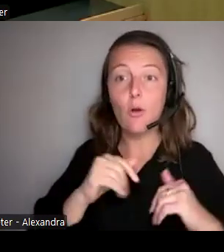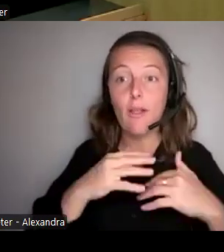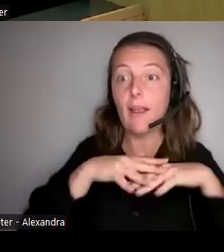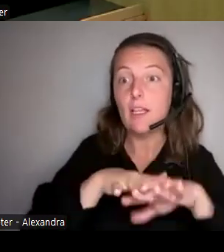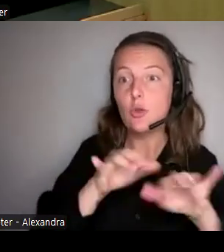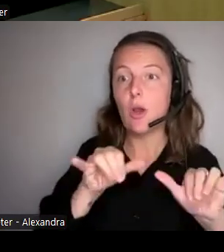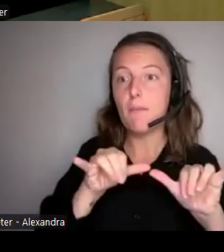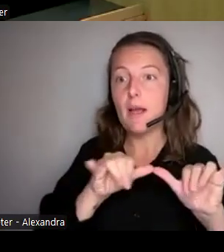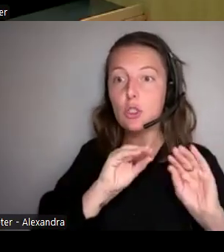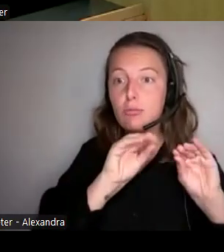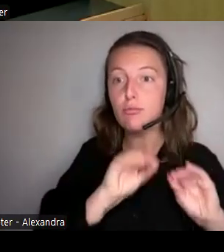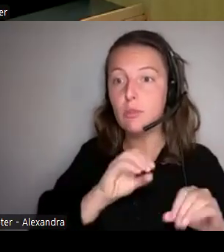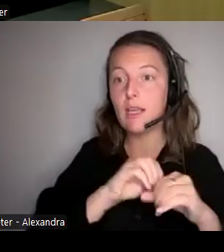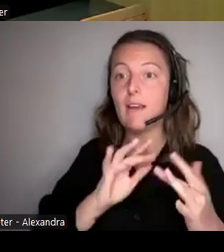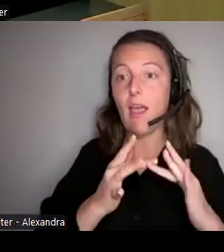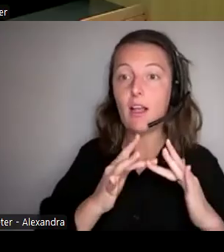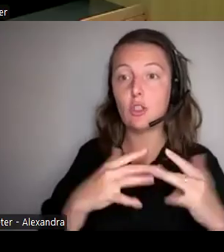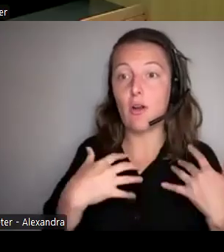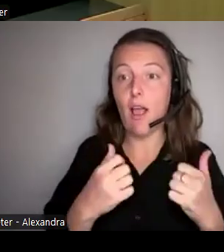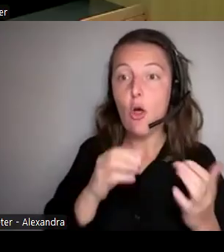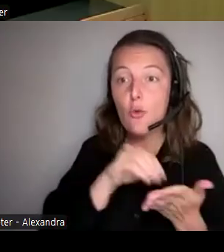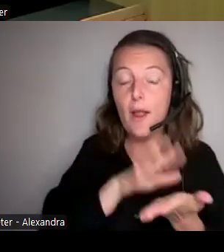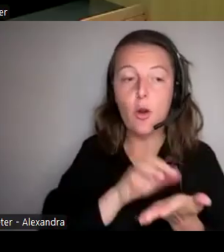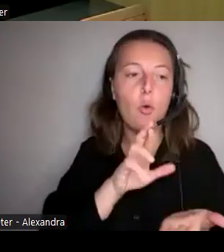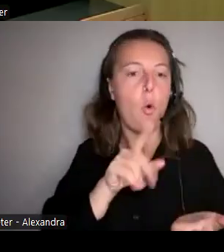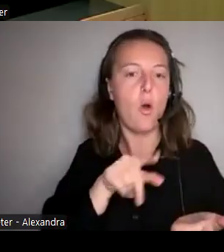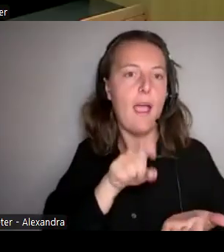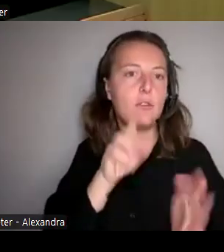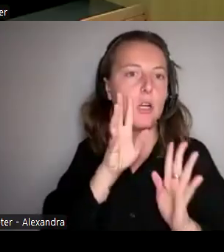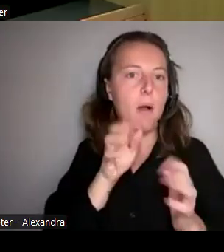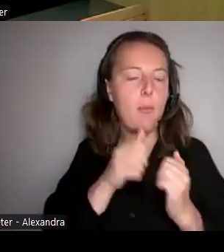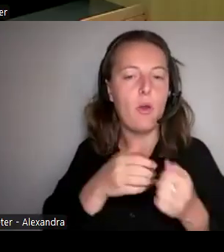health record or they needed to come up with a way to make sure that they can enhance the recruitment